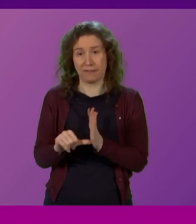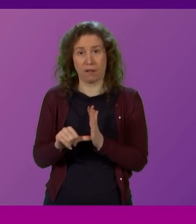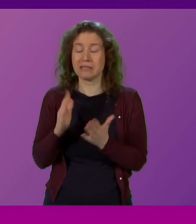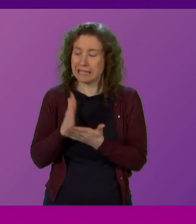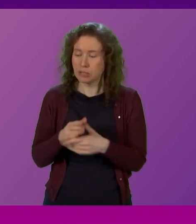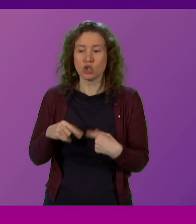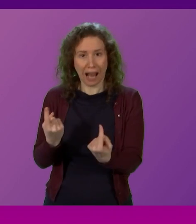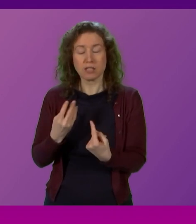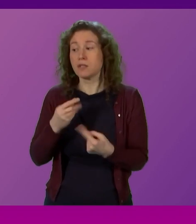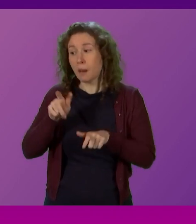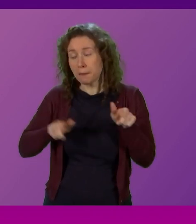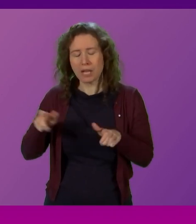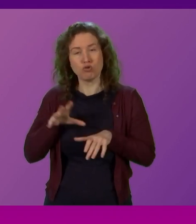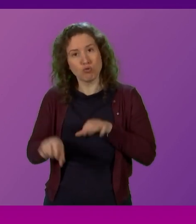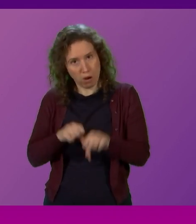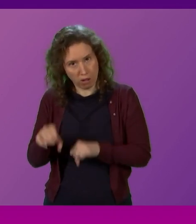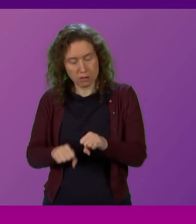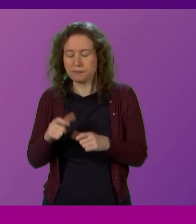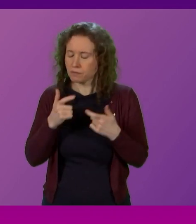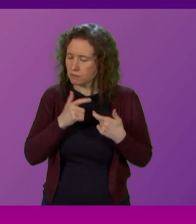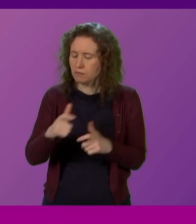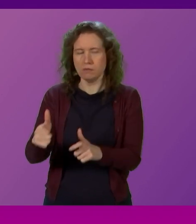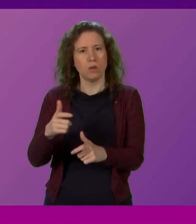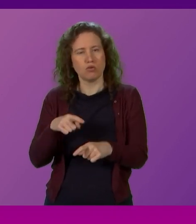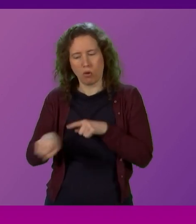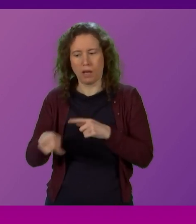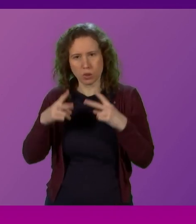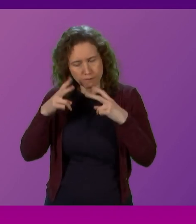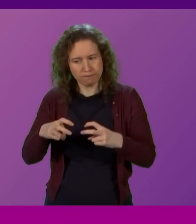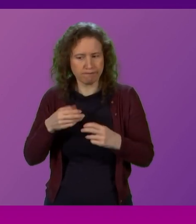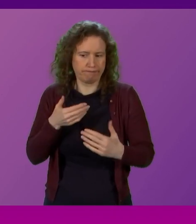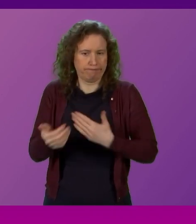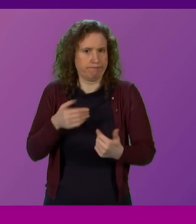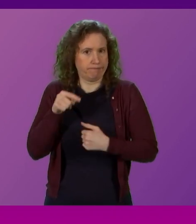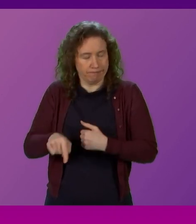very challenging for some patients. We continue to work to address that, and we will continue to do that with record investment